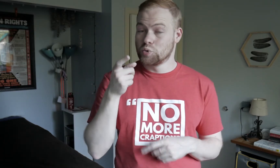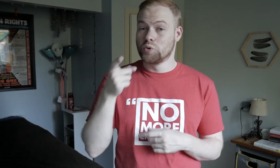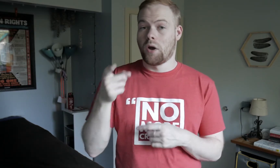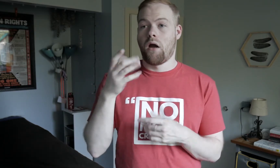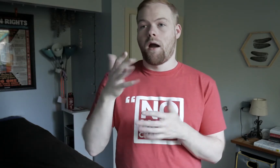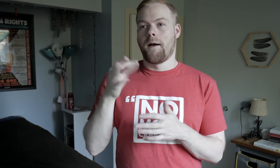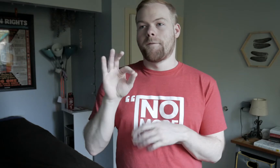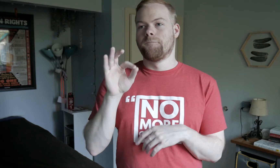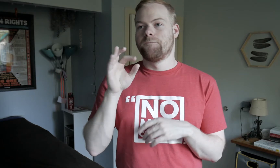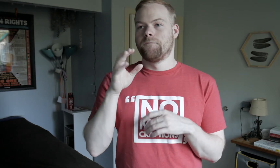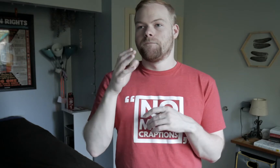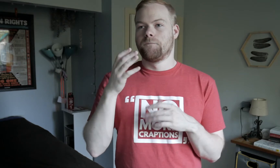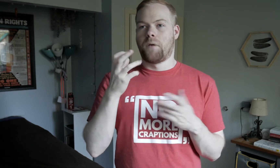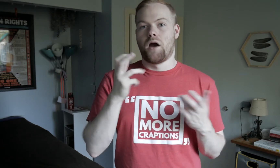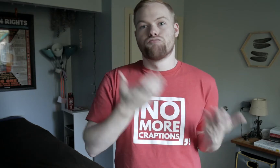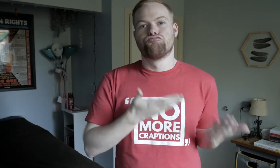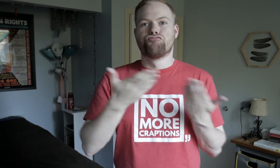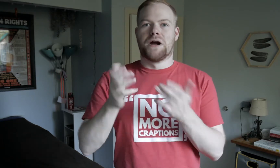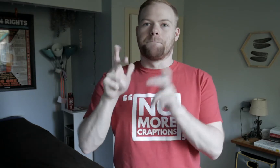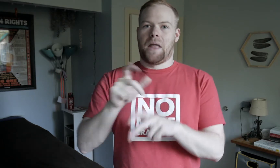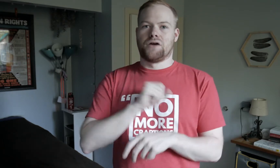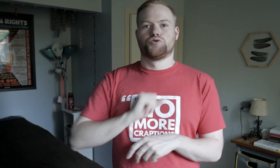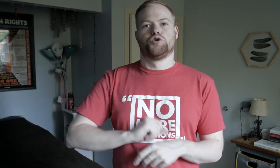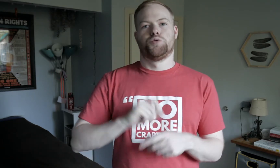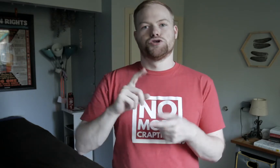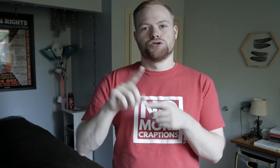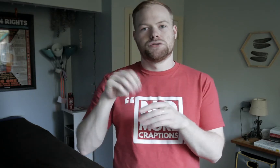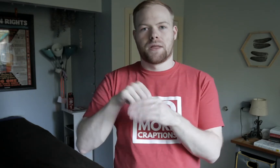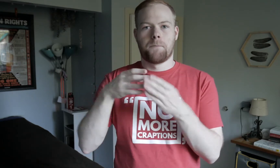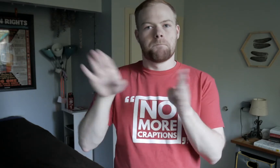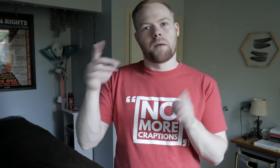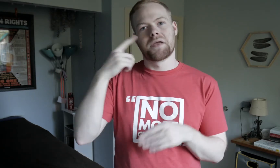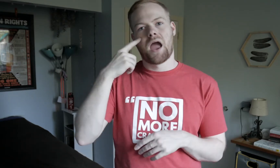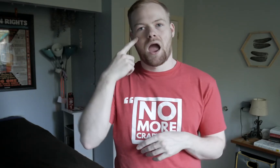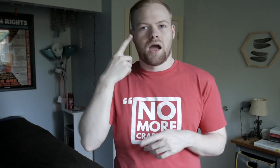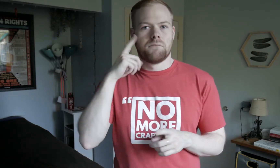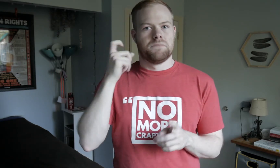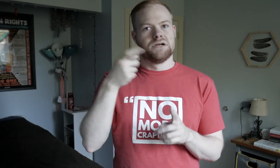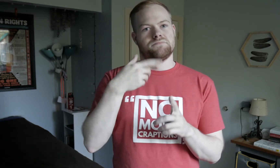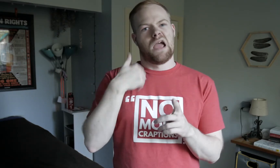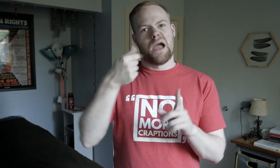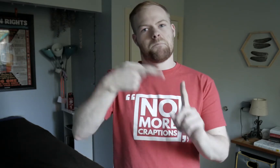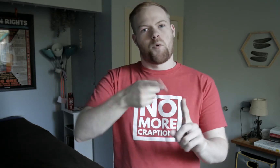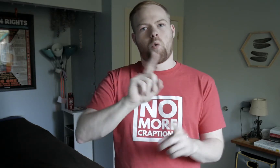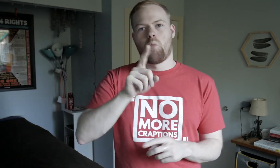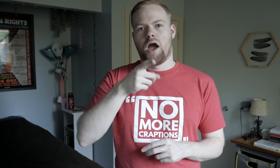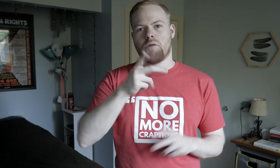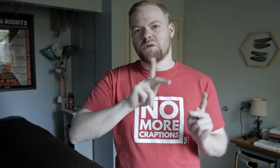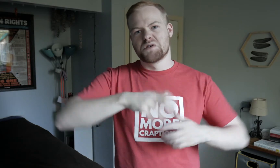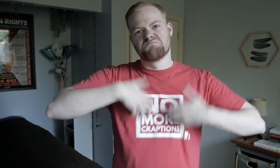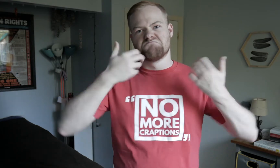They’re kind of bringing back supers into the public eye, because they had a point where people were angry,